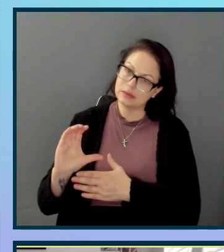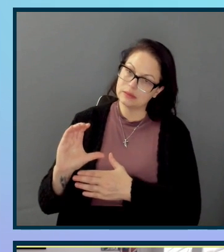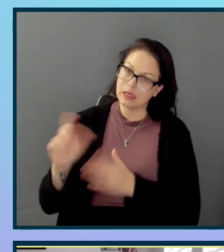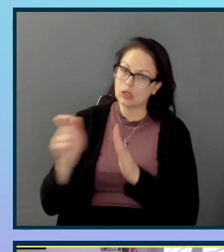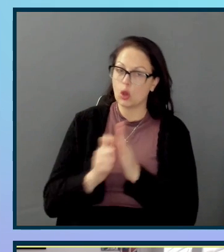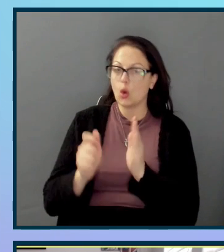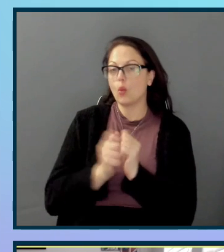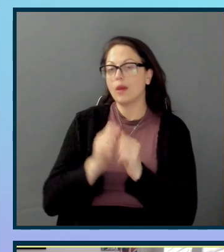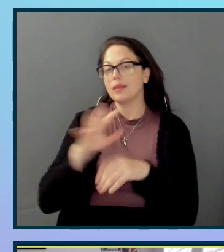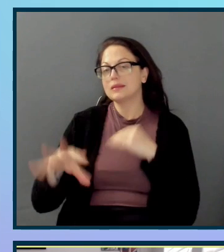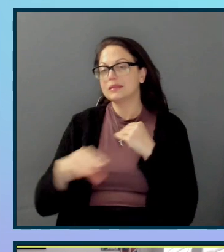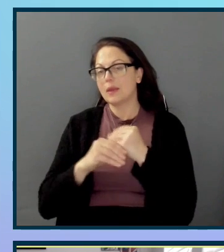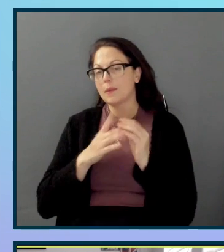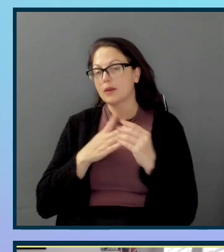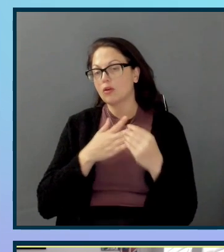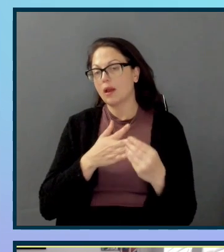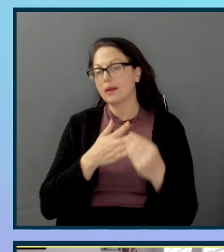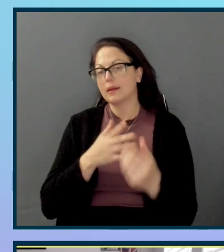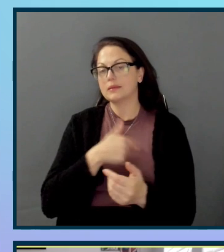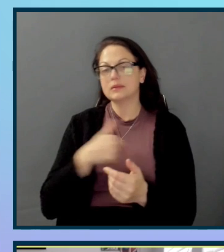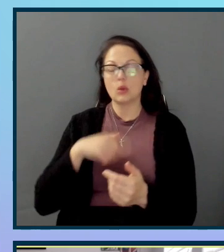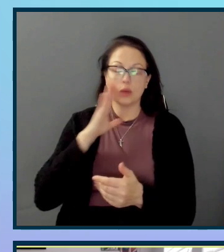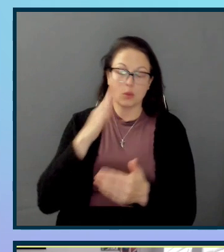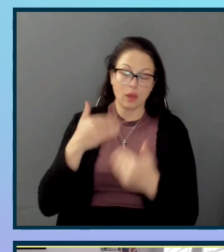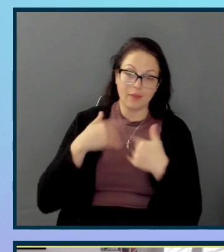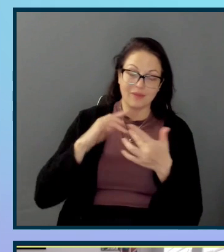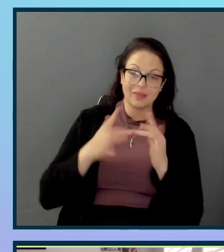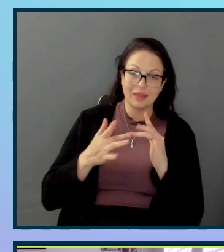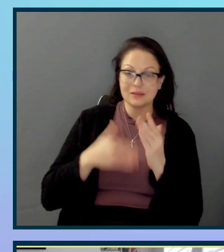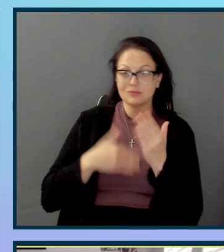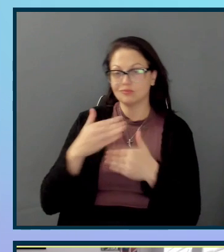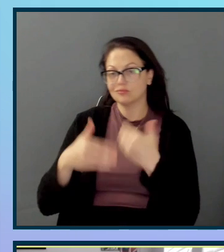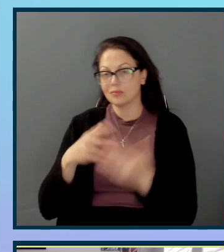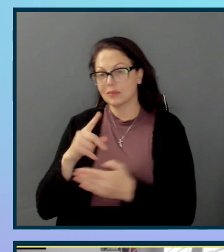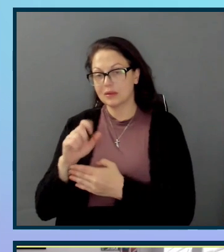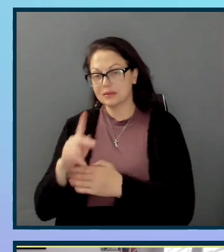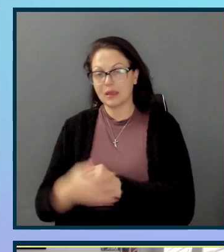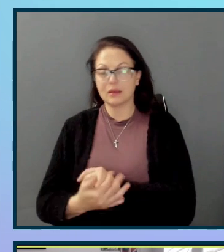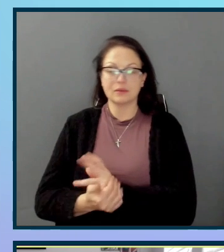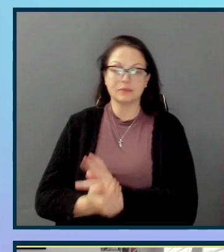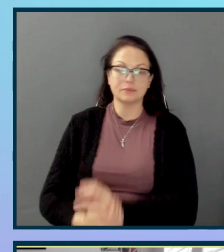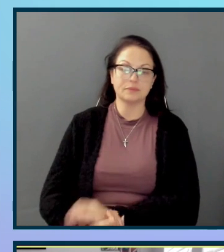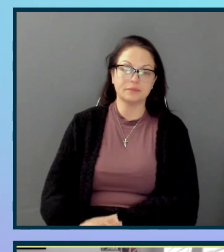And I will have links to it throughout the deck, and there are links in the deck that you can download.